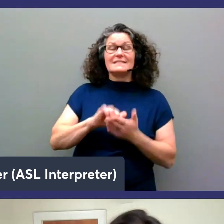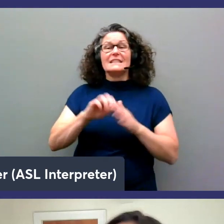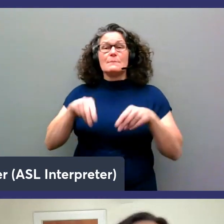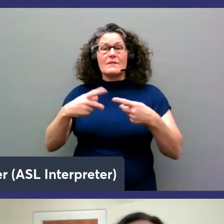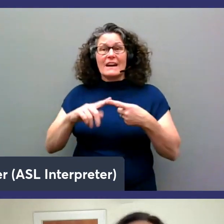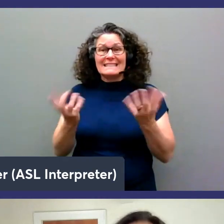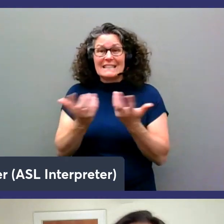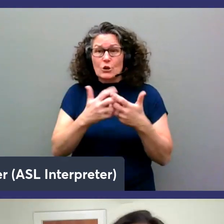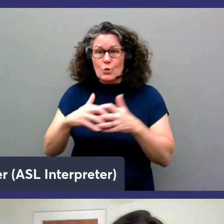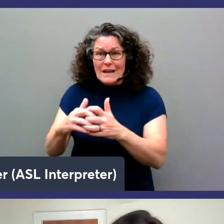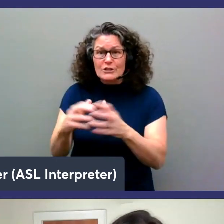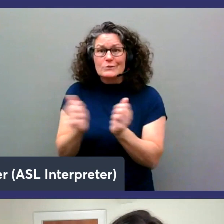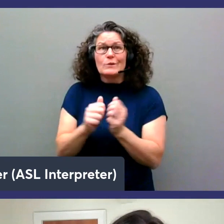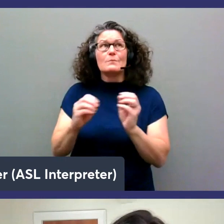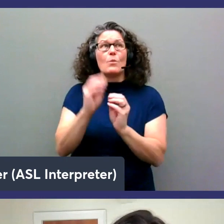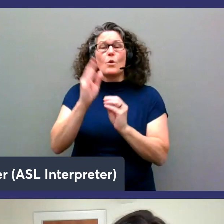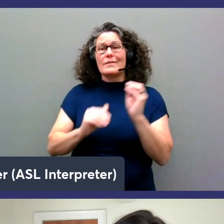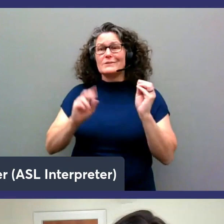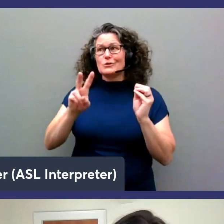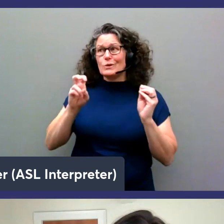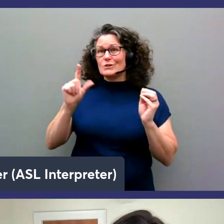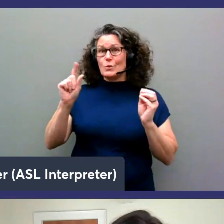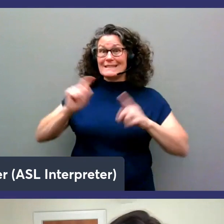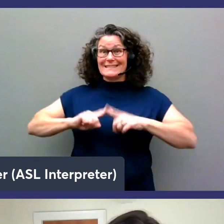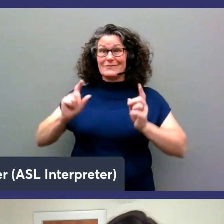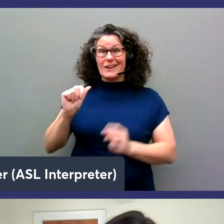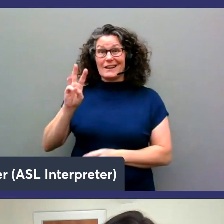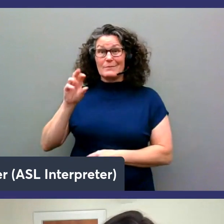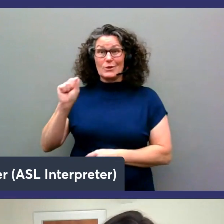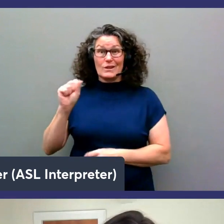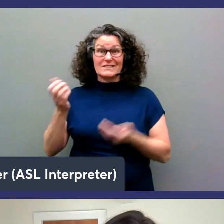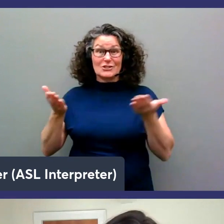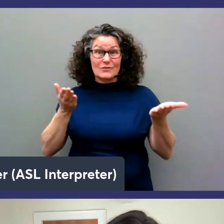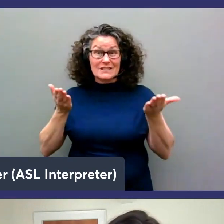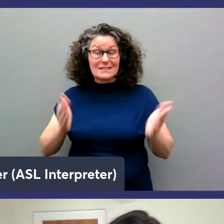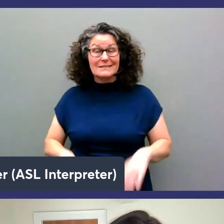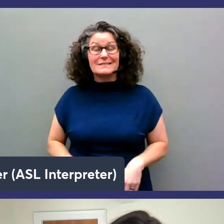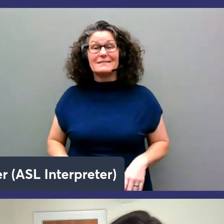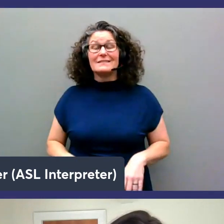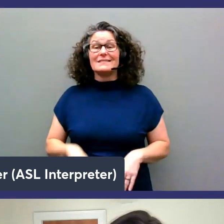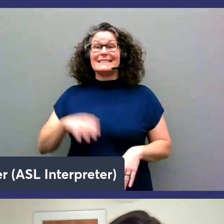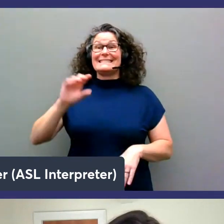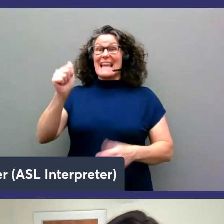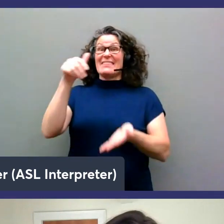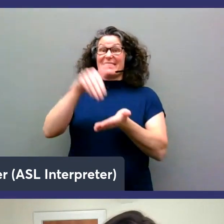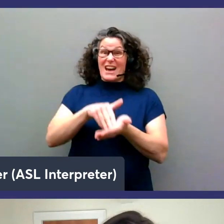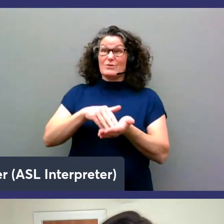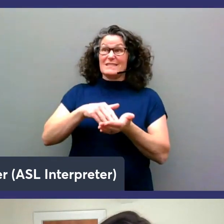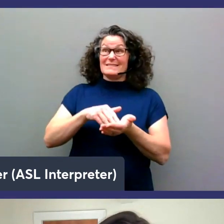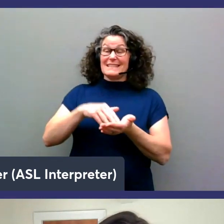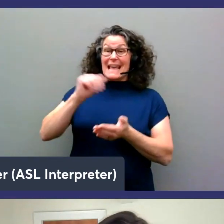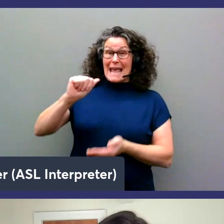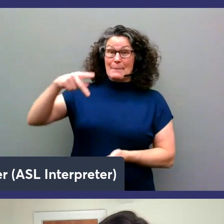with over 220 different AWS services, and 10,000 API actions.